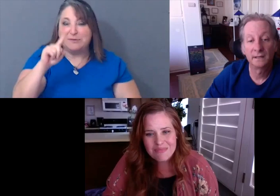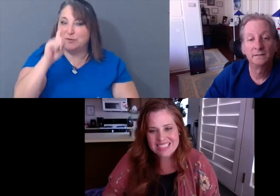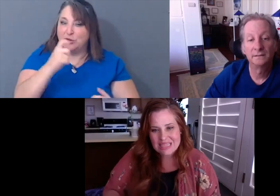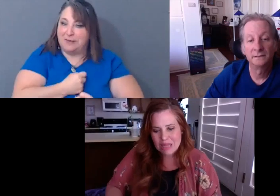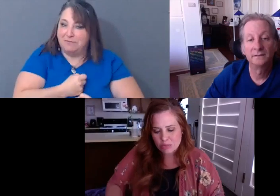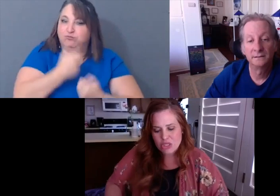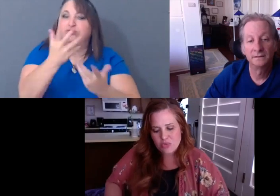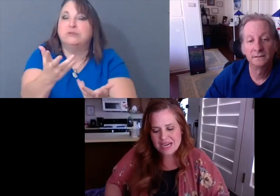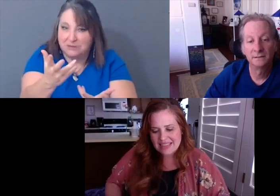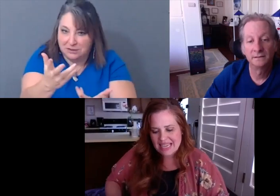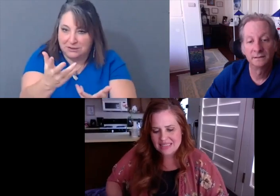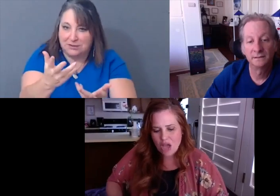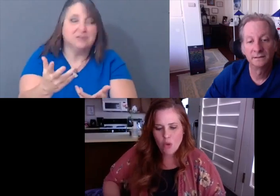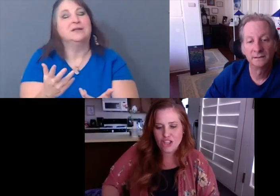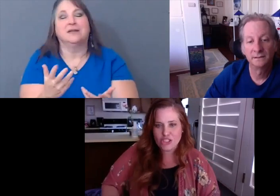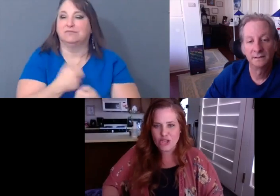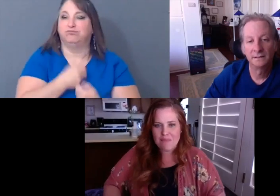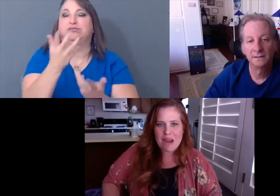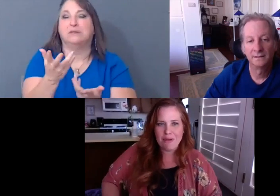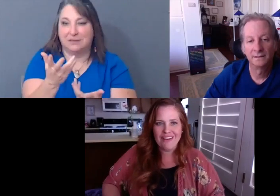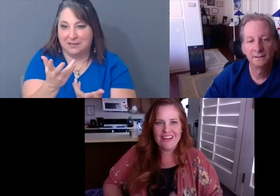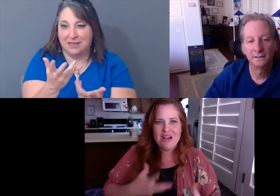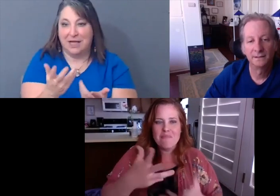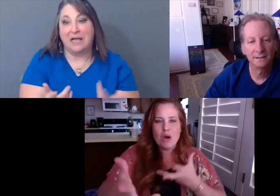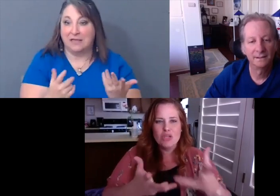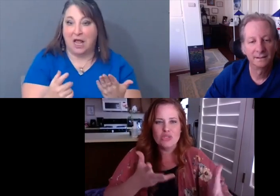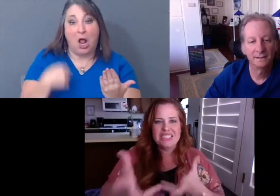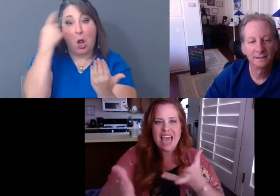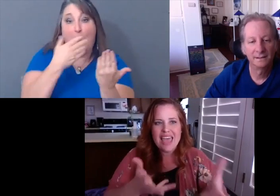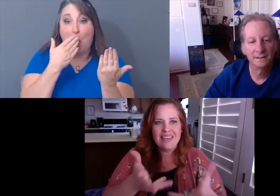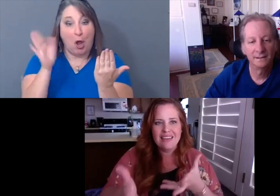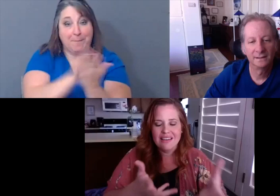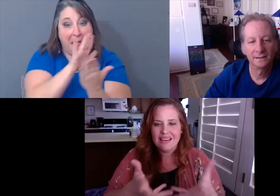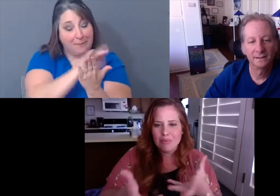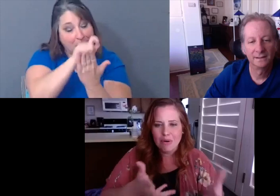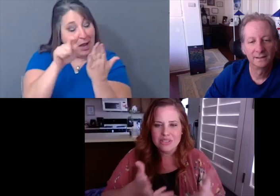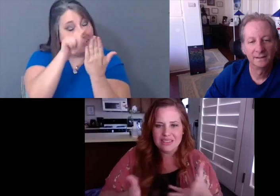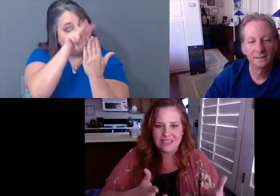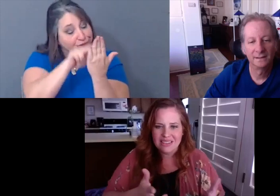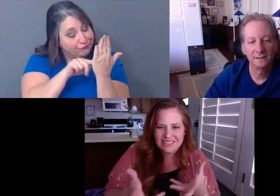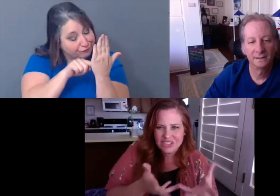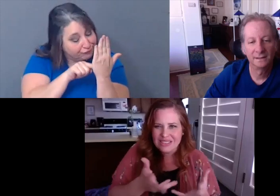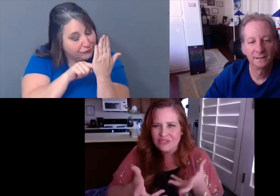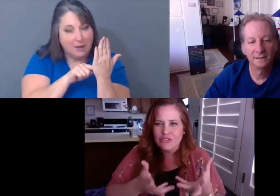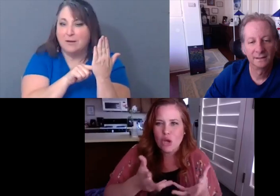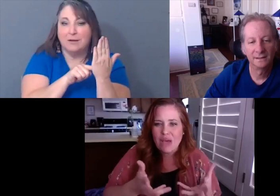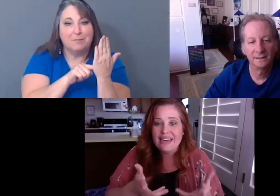Because sometimes when you read things, oh, it looks good on paper. But when you say in person, it just doesn't flow right.